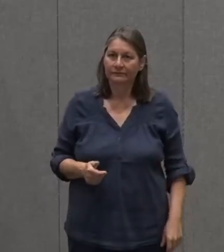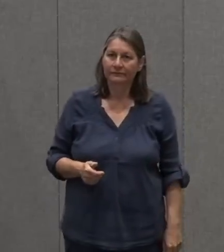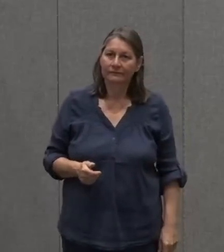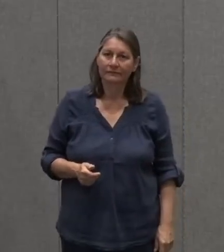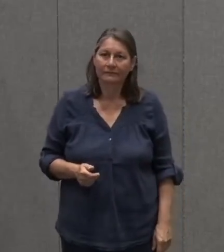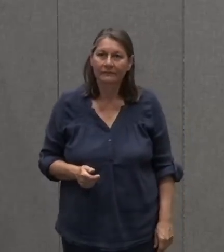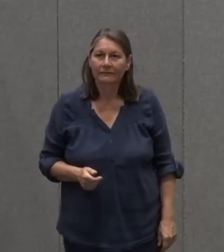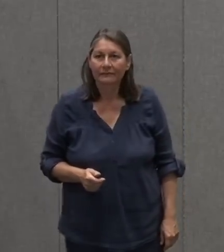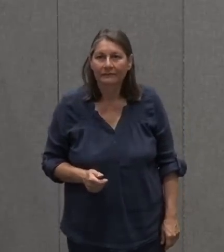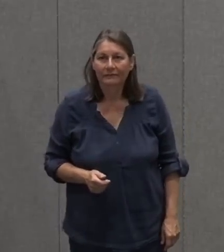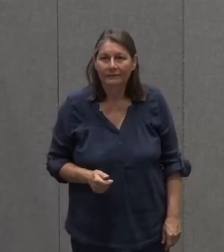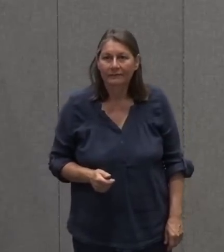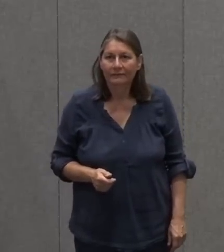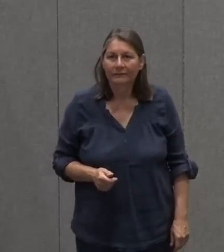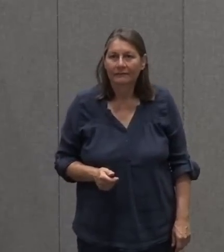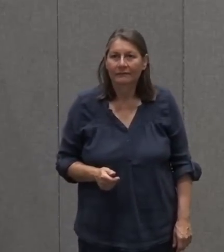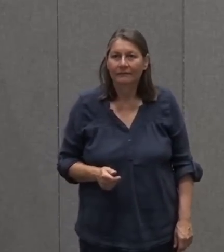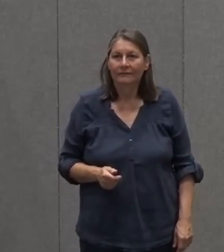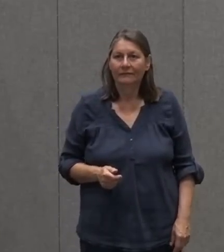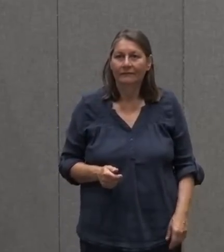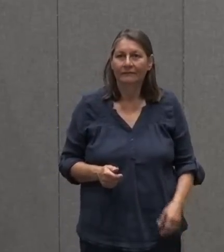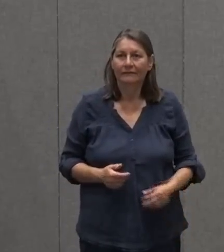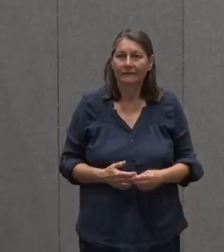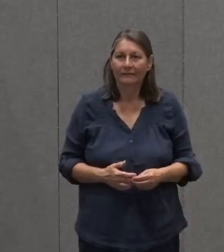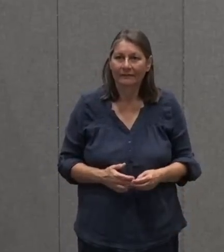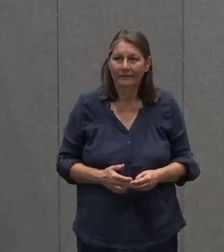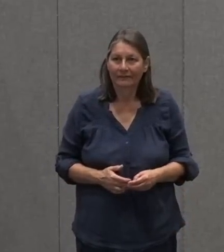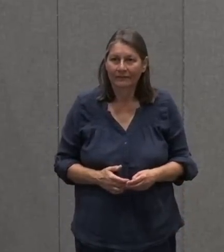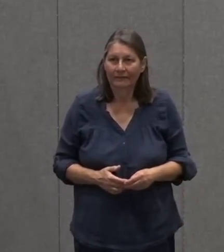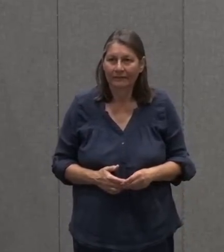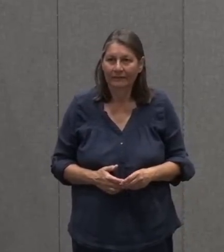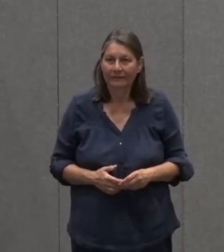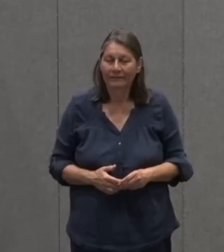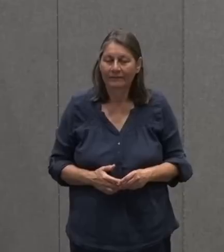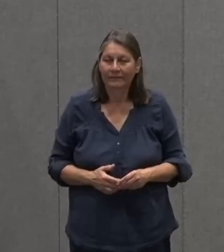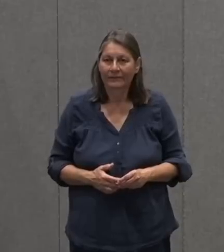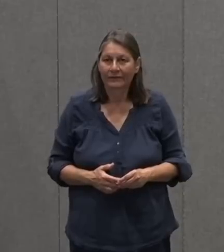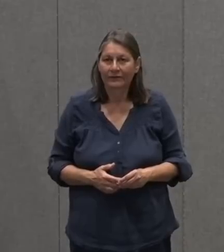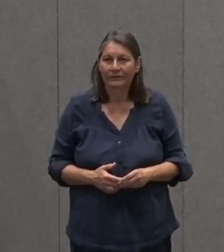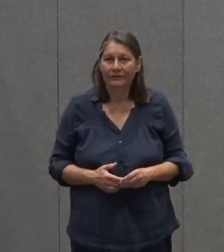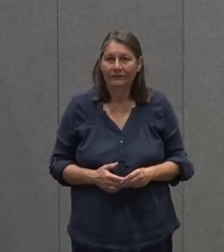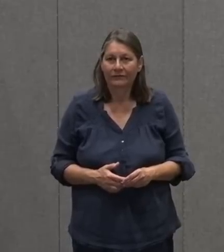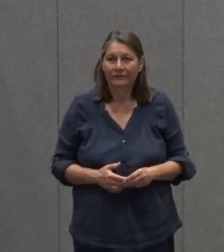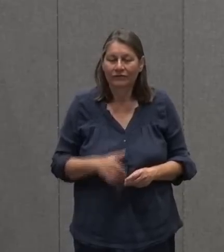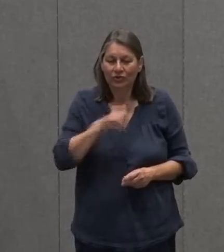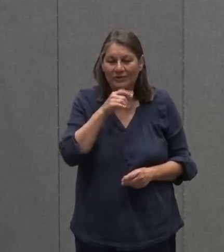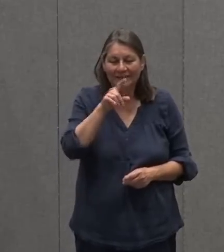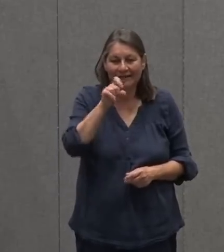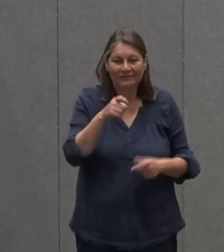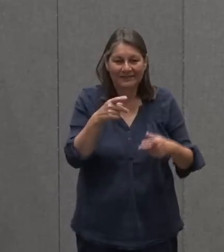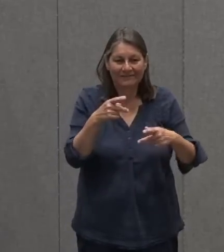how many friends more were doing something about the board games. It's asking me actually how many friends